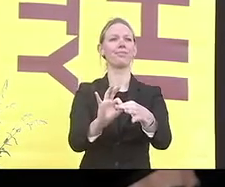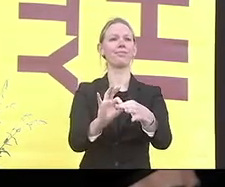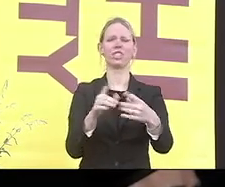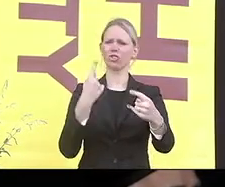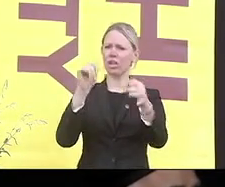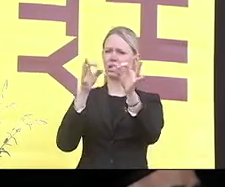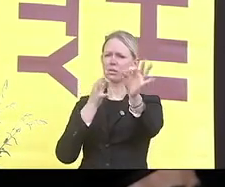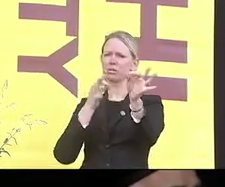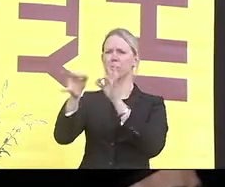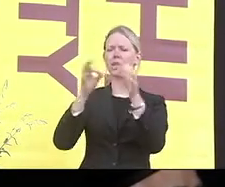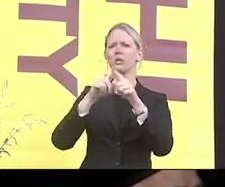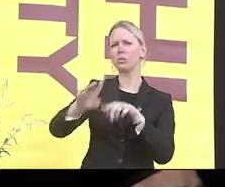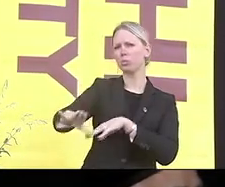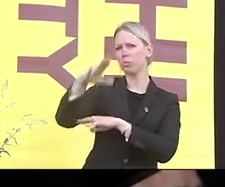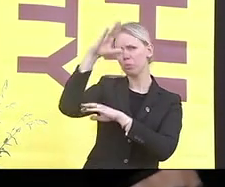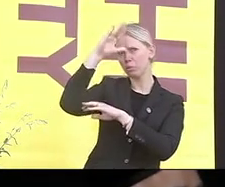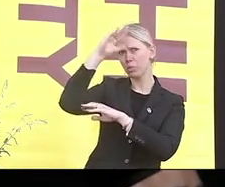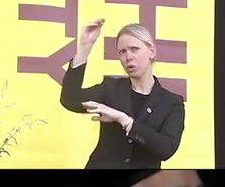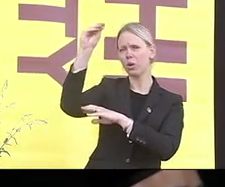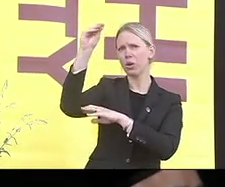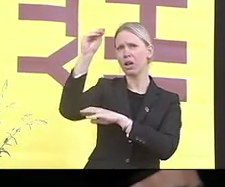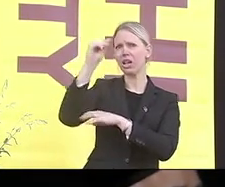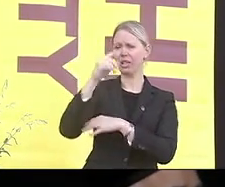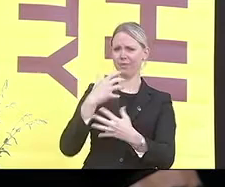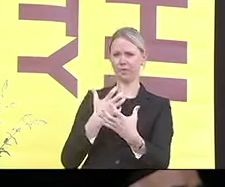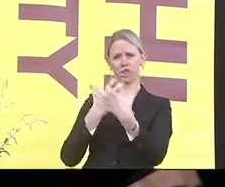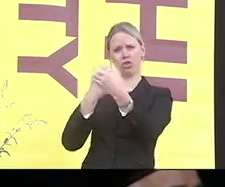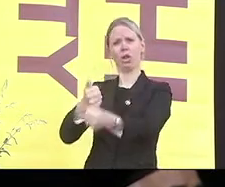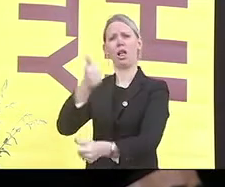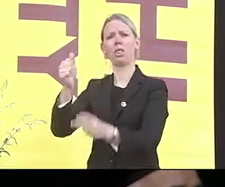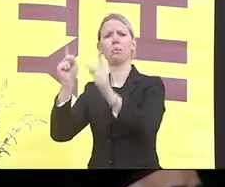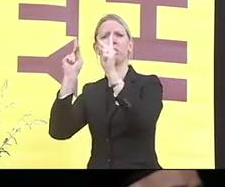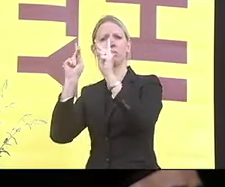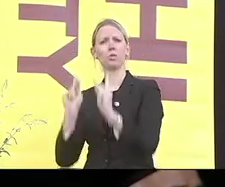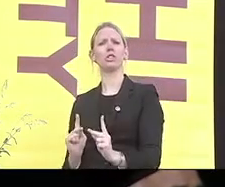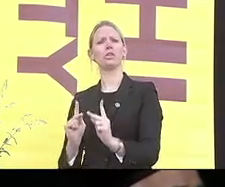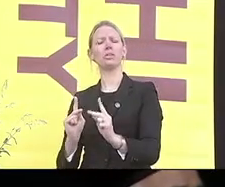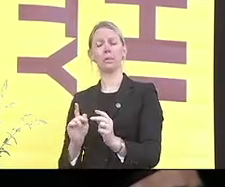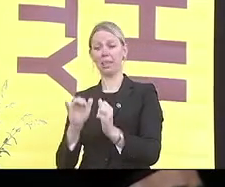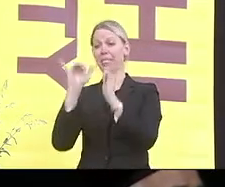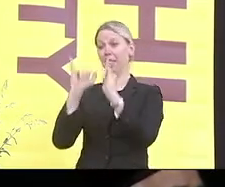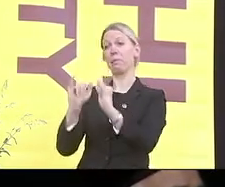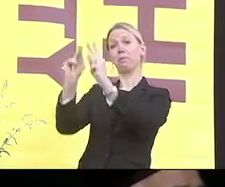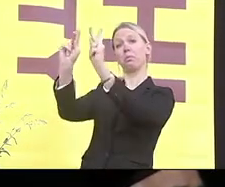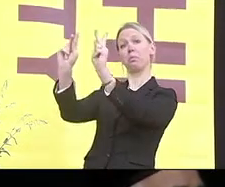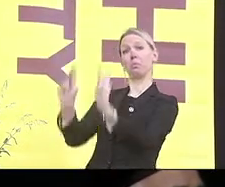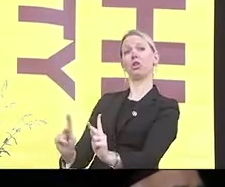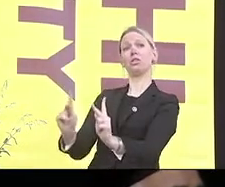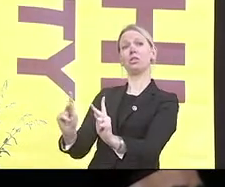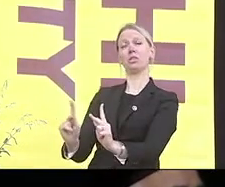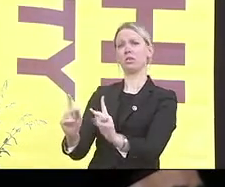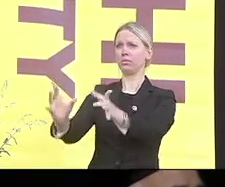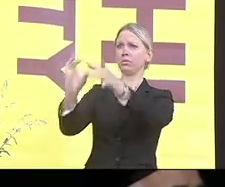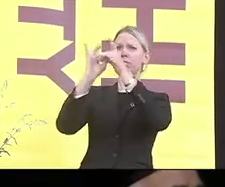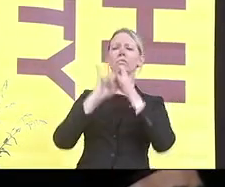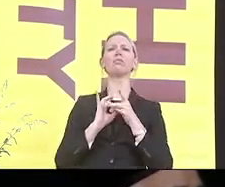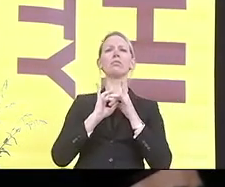the little prince that investing himself in another person makes that person and everything associated with him more special.